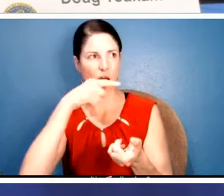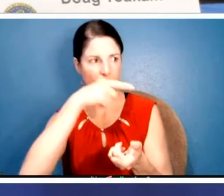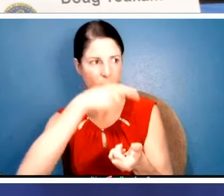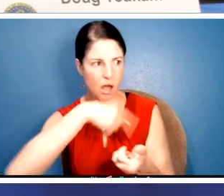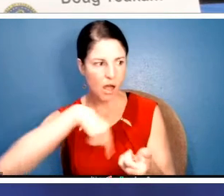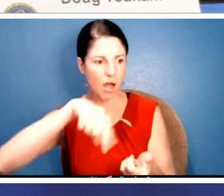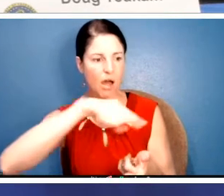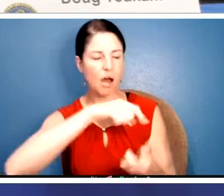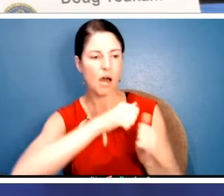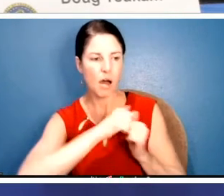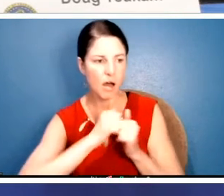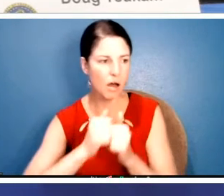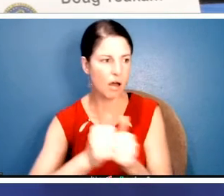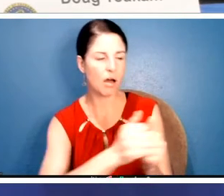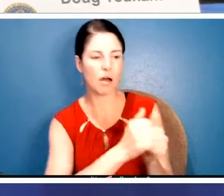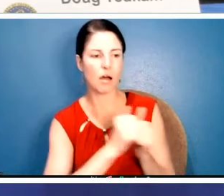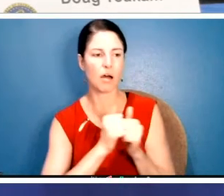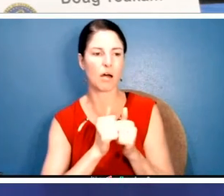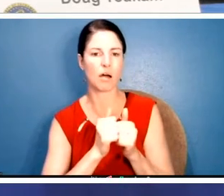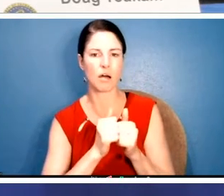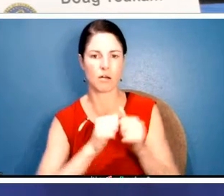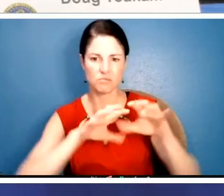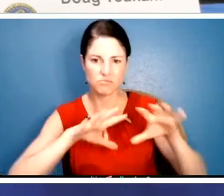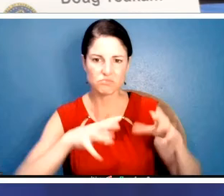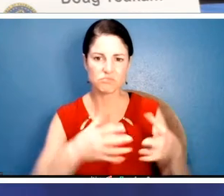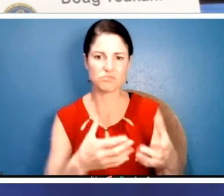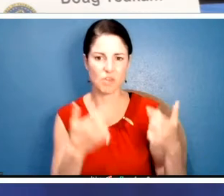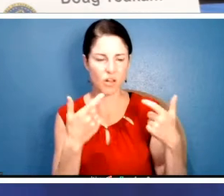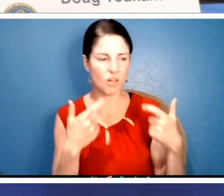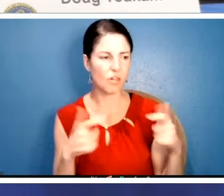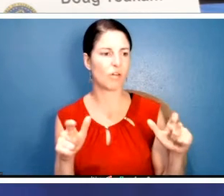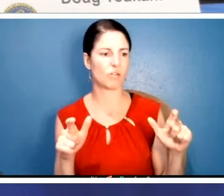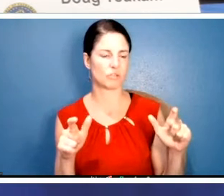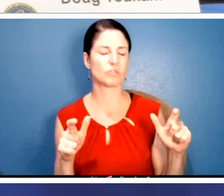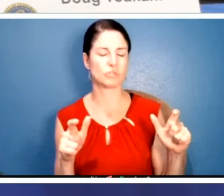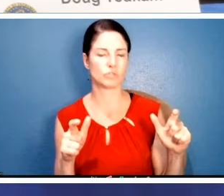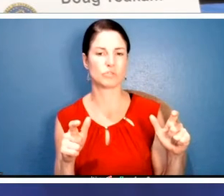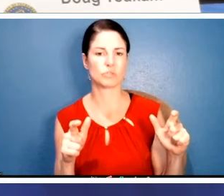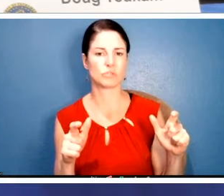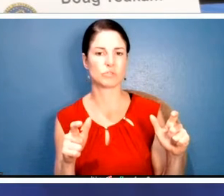That that interest is represented by a large group within their district.